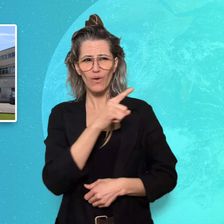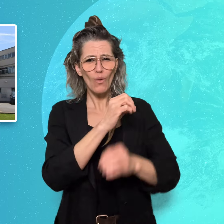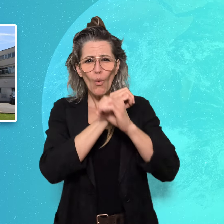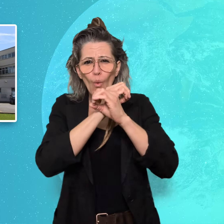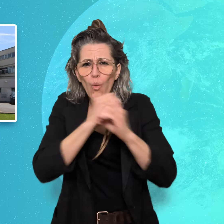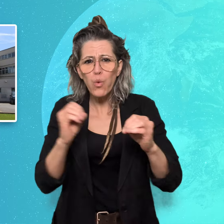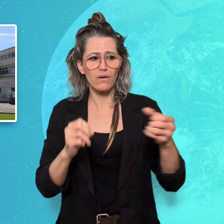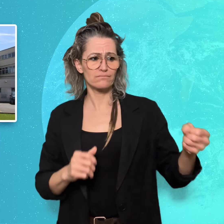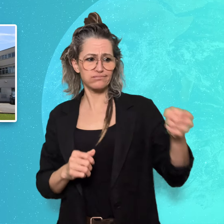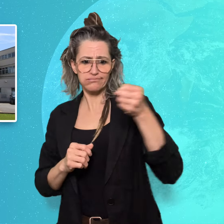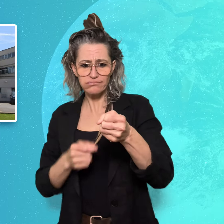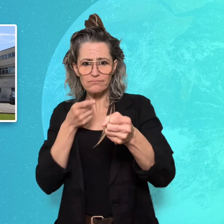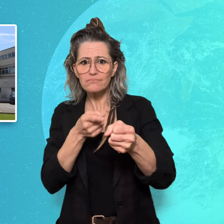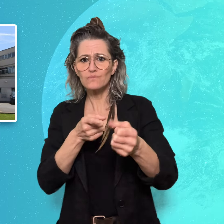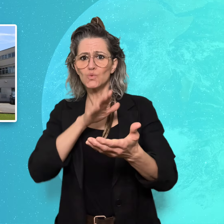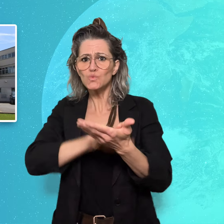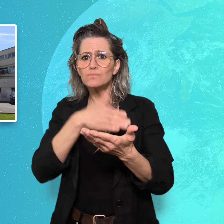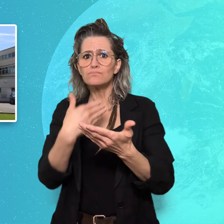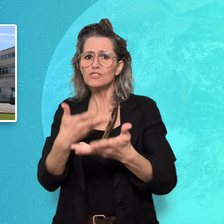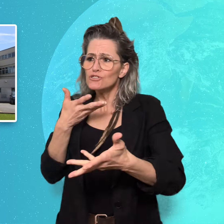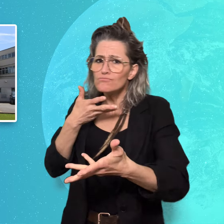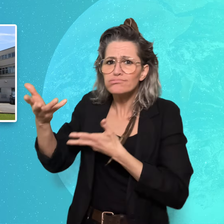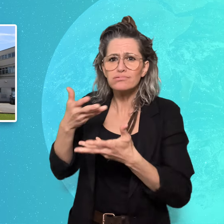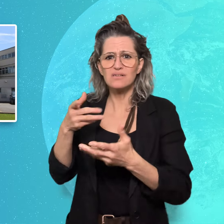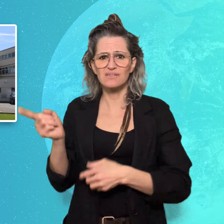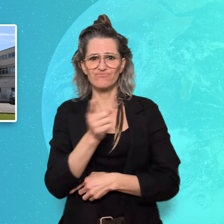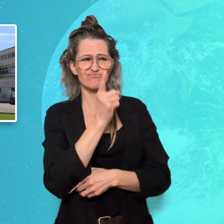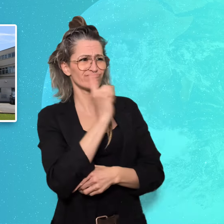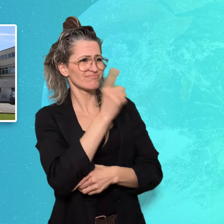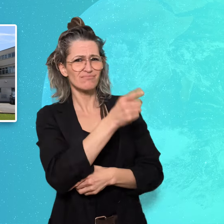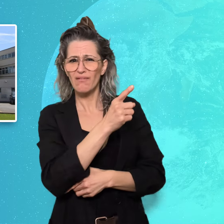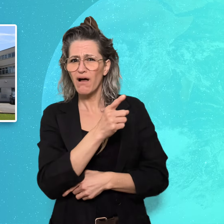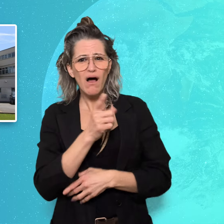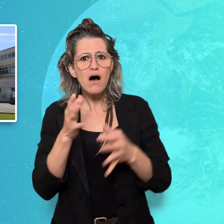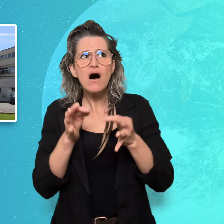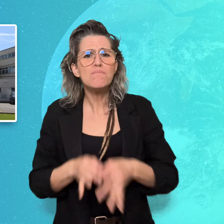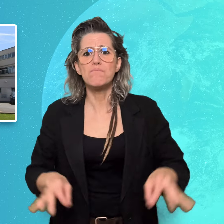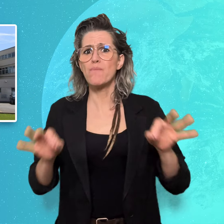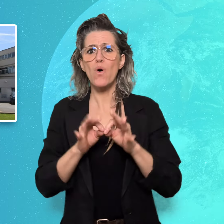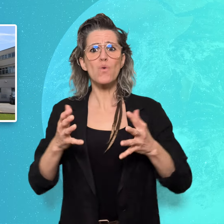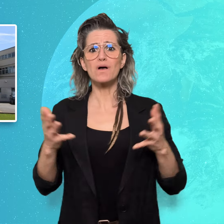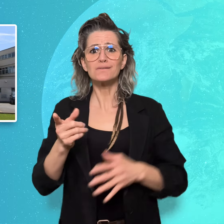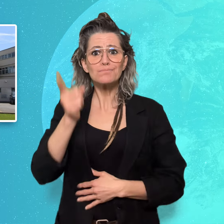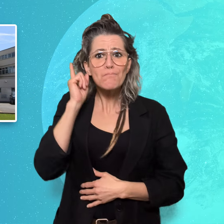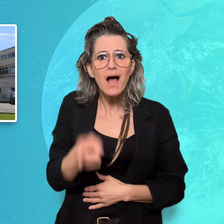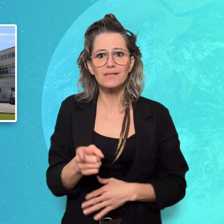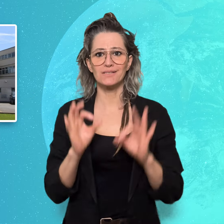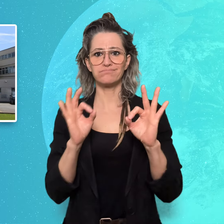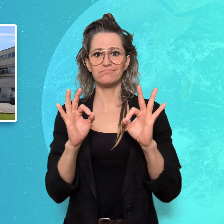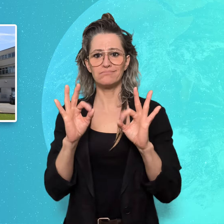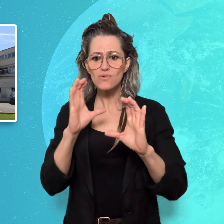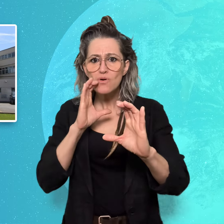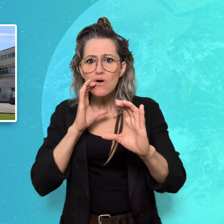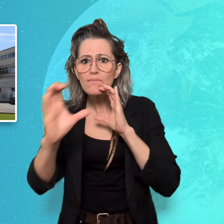and spoke out about the importance of proper communication when